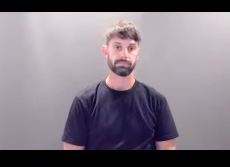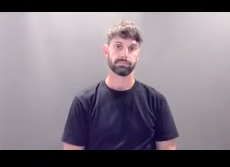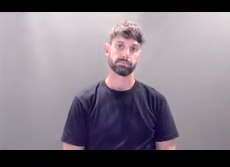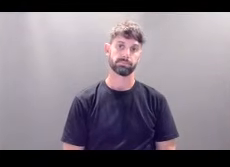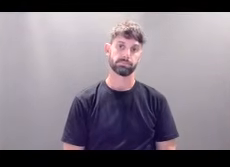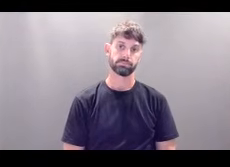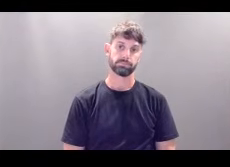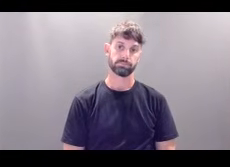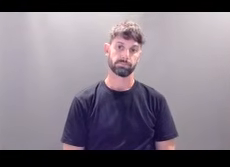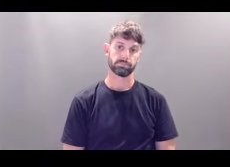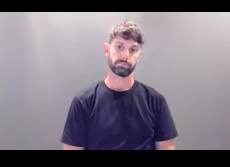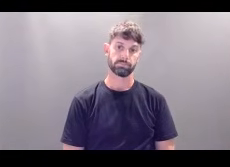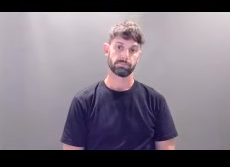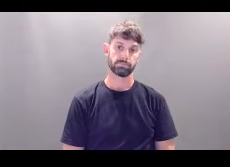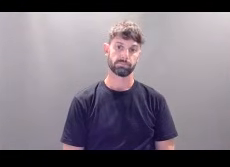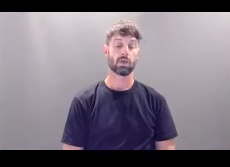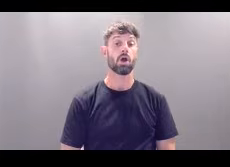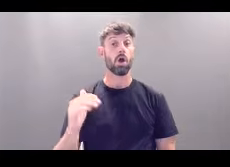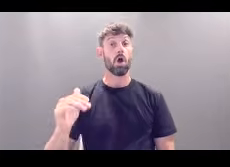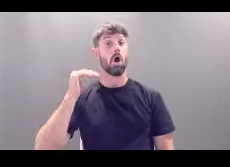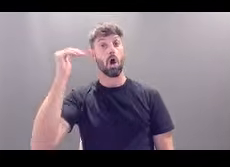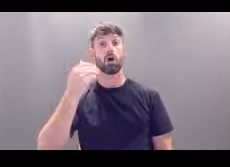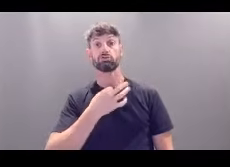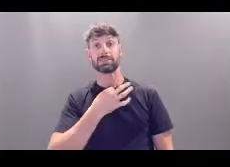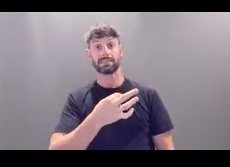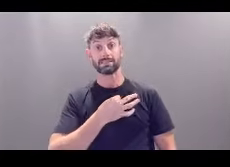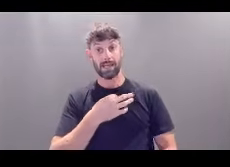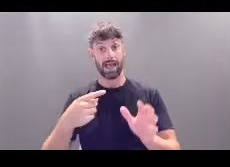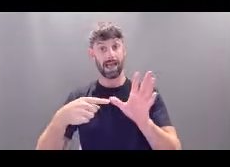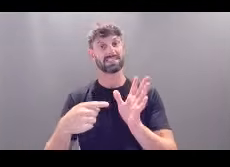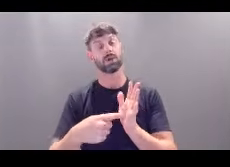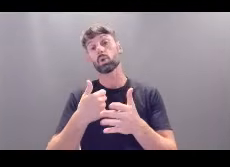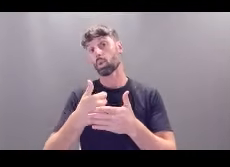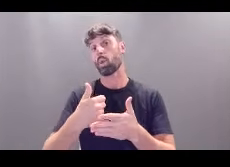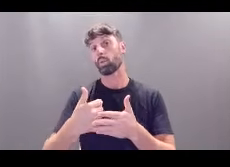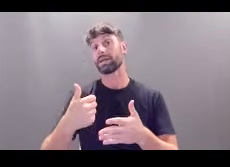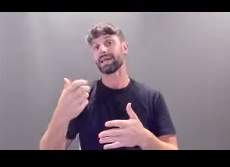Higher risk AT will generally require advice from an assistive